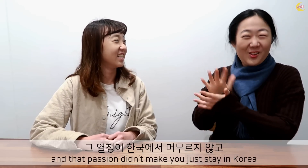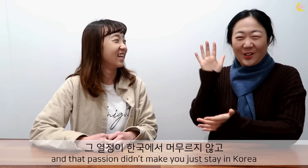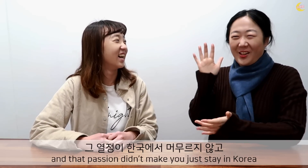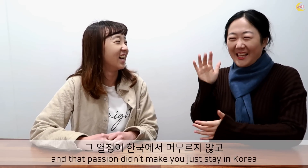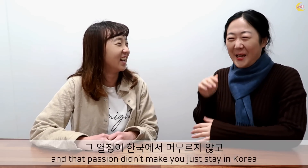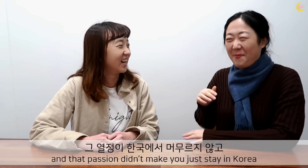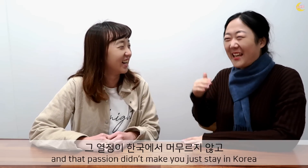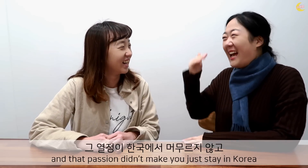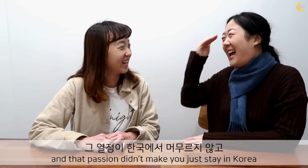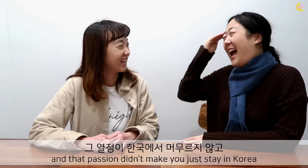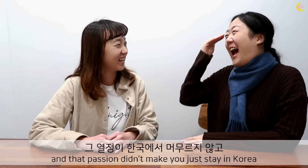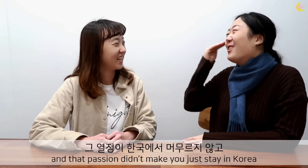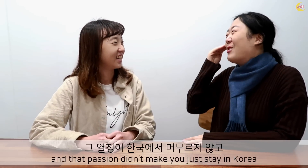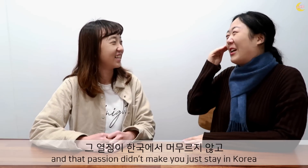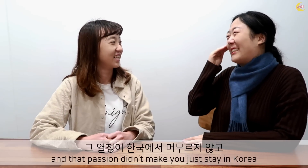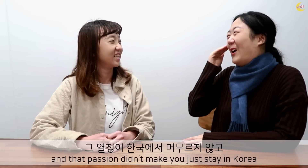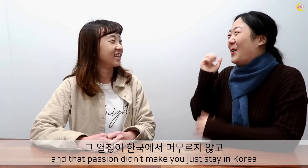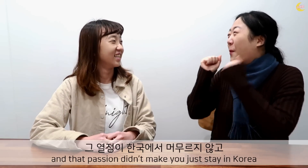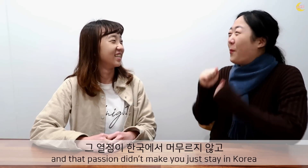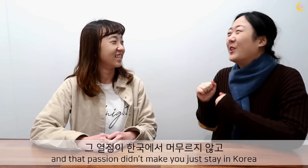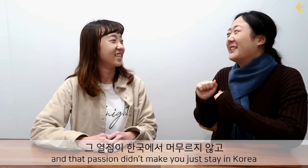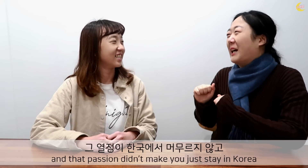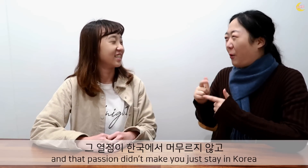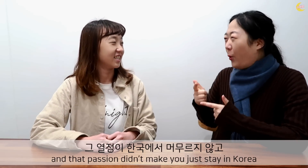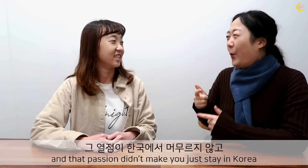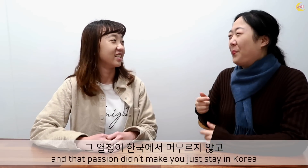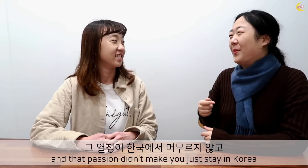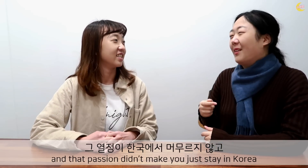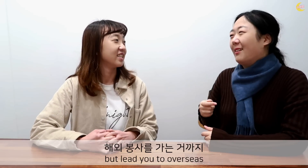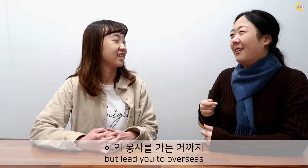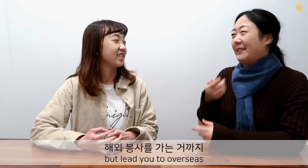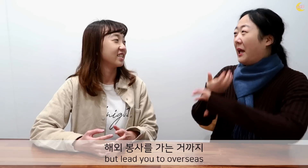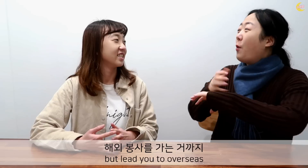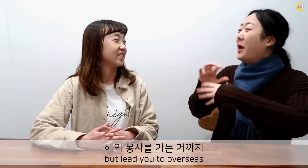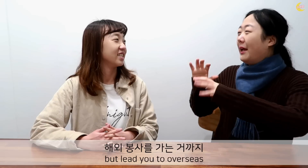and that passion didn’t make you just stay in Korea